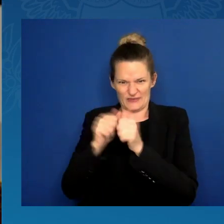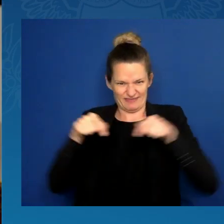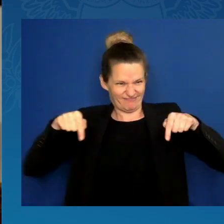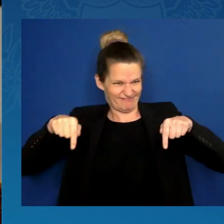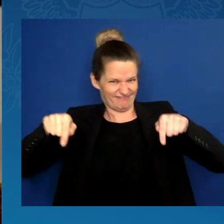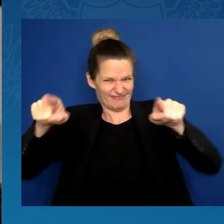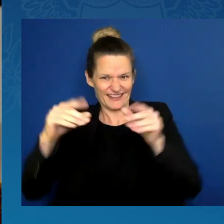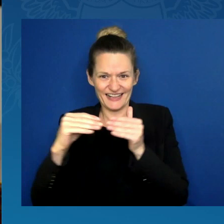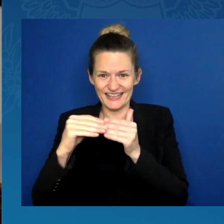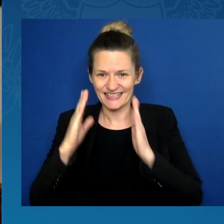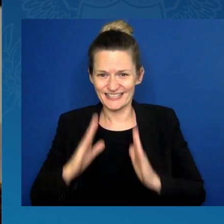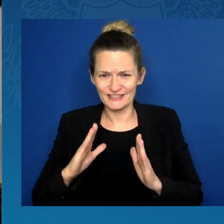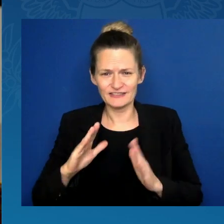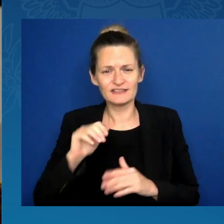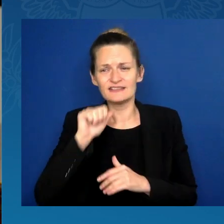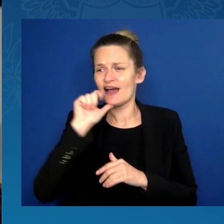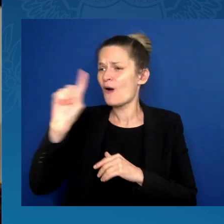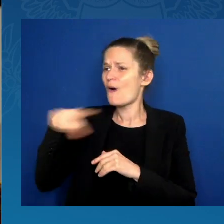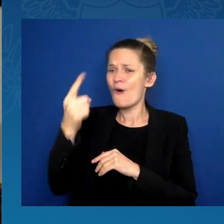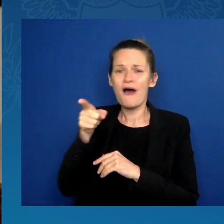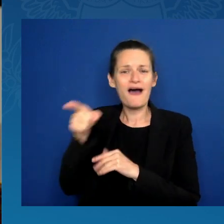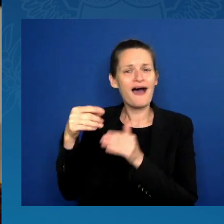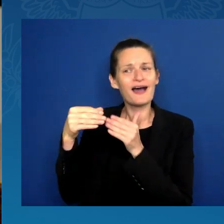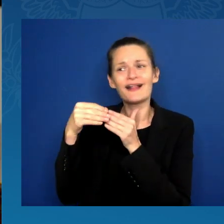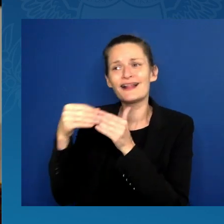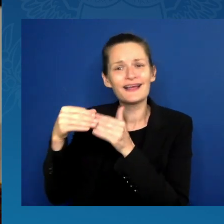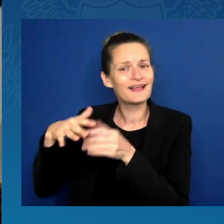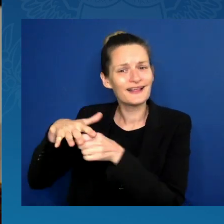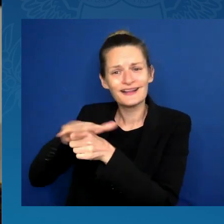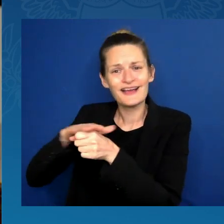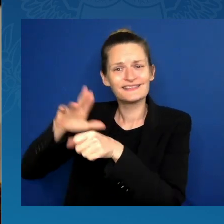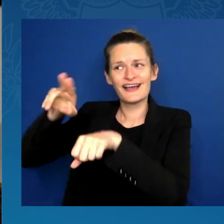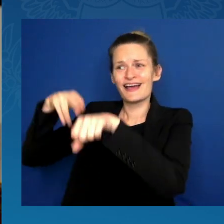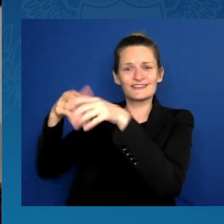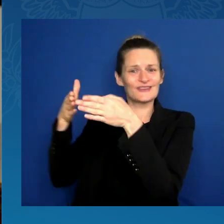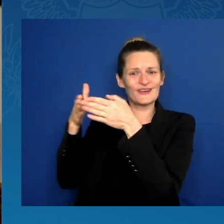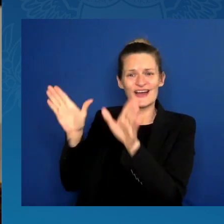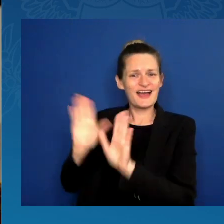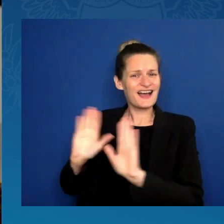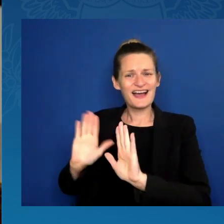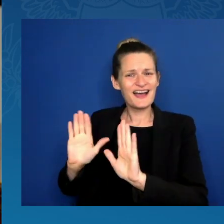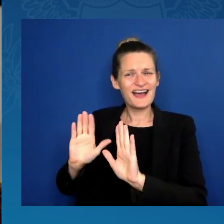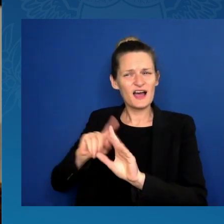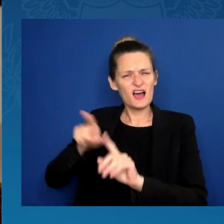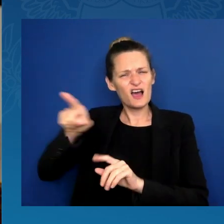but truly are national leaders on many issues, including the work that needs to be done